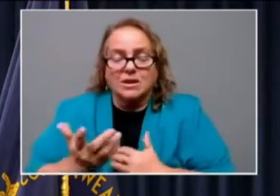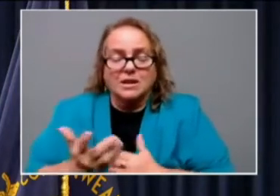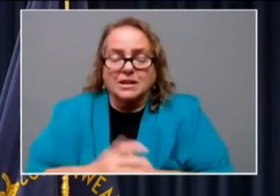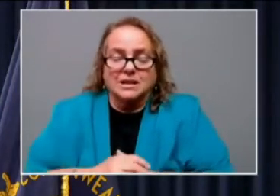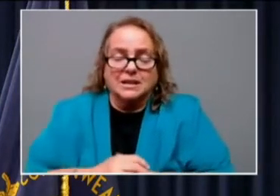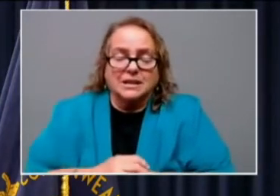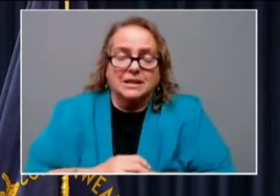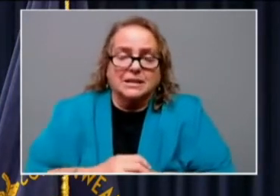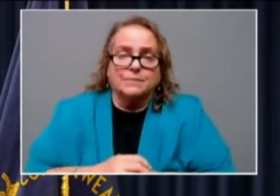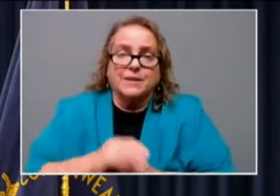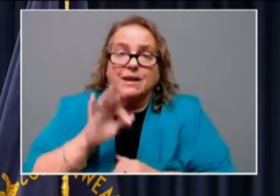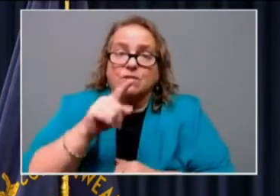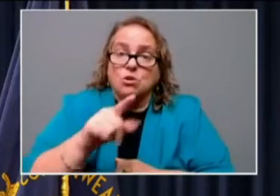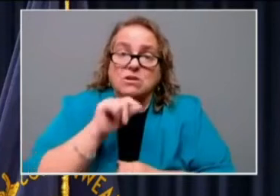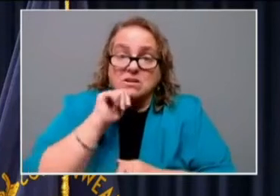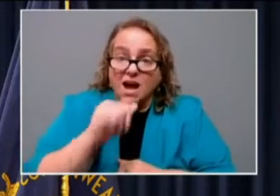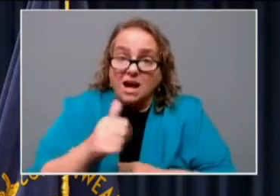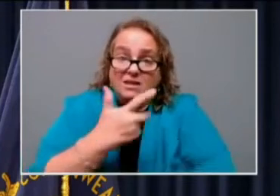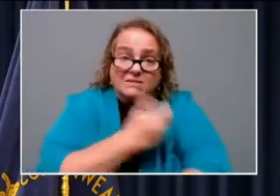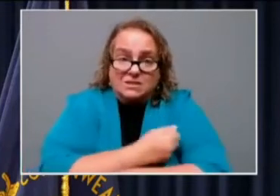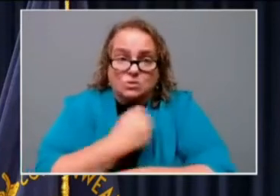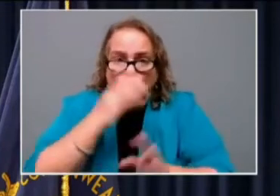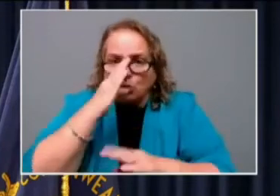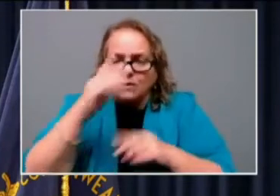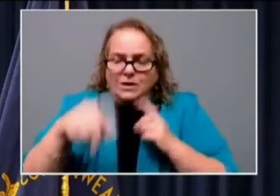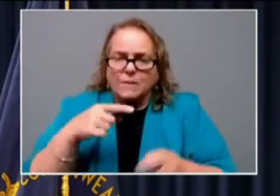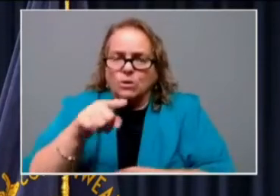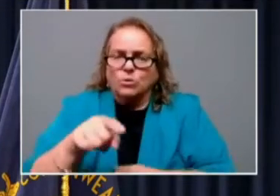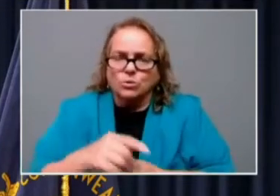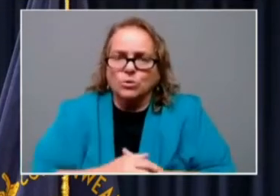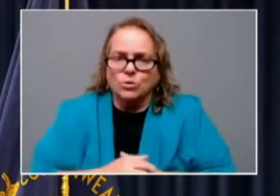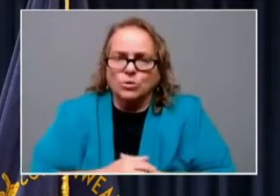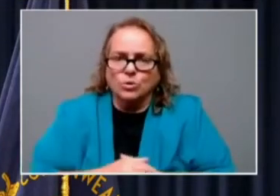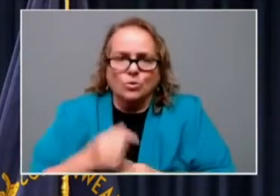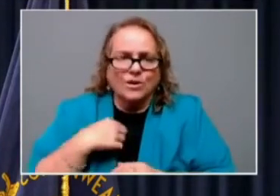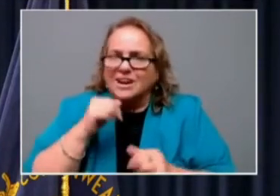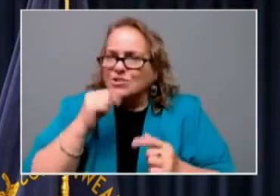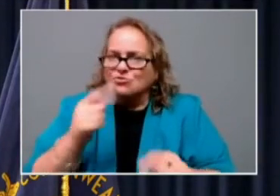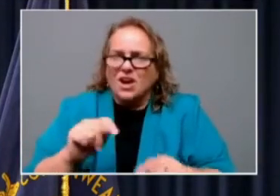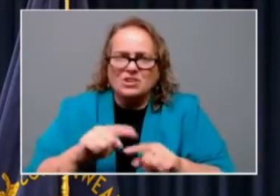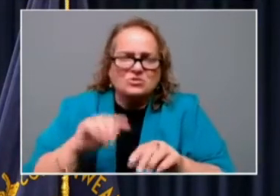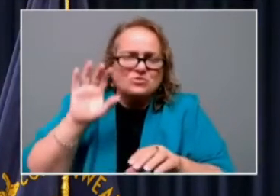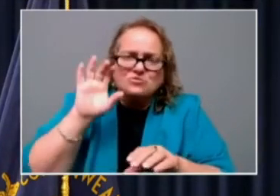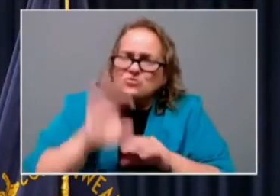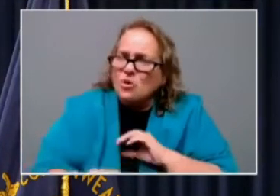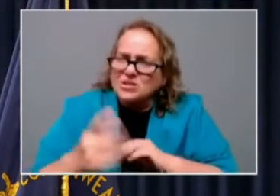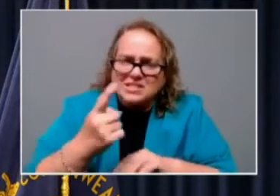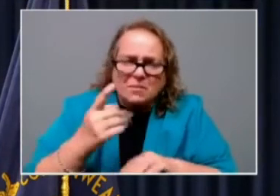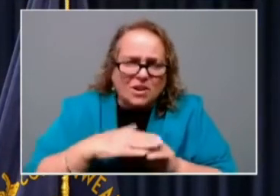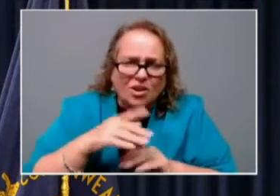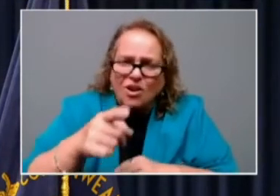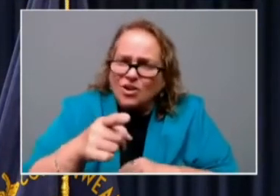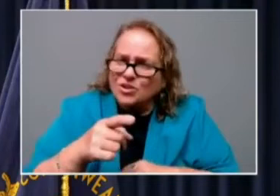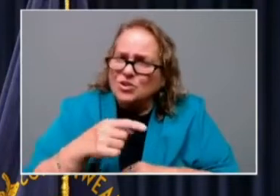unvaccinated, we're worried about you, we're not trying to impose something on you were not trying to